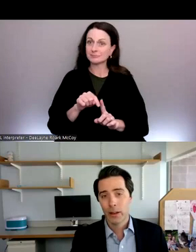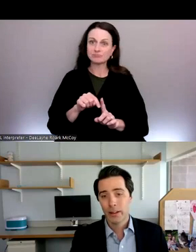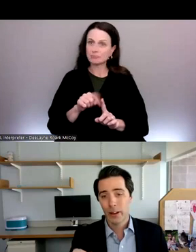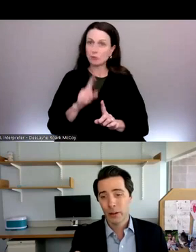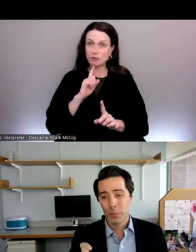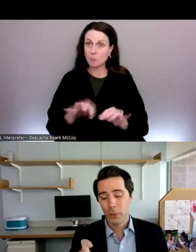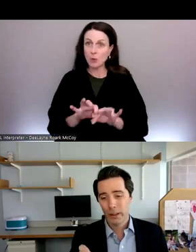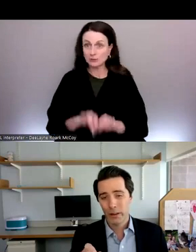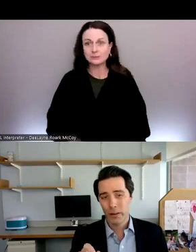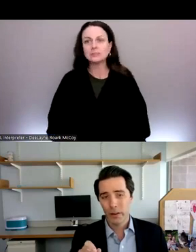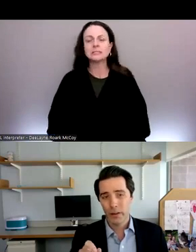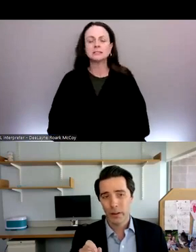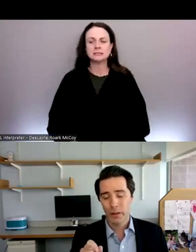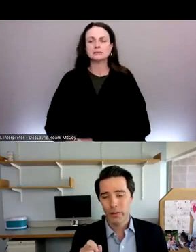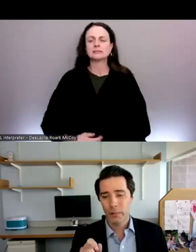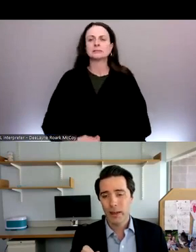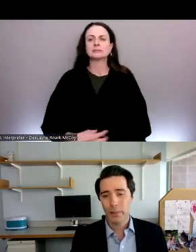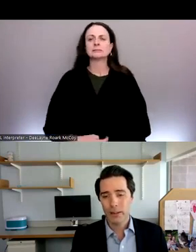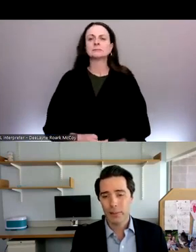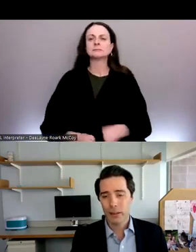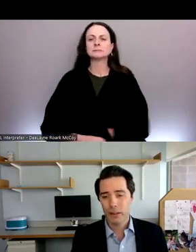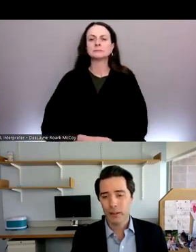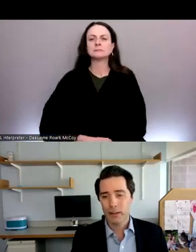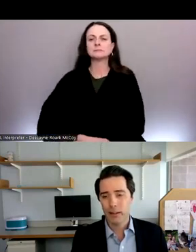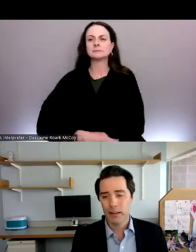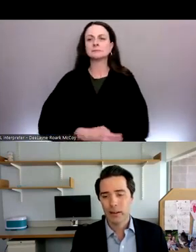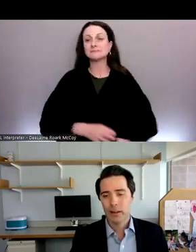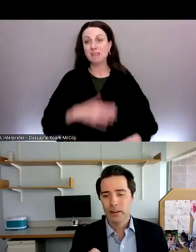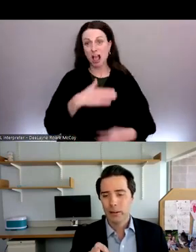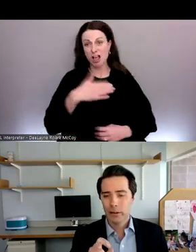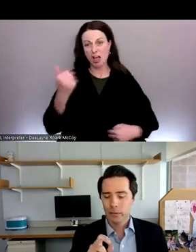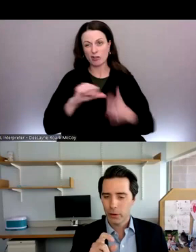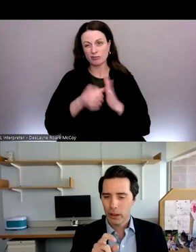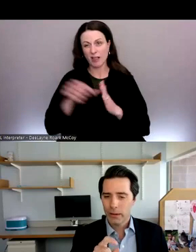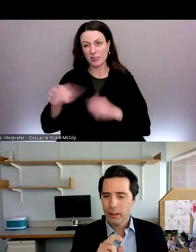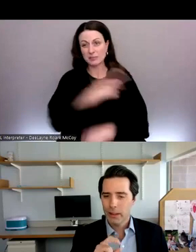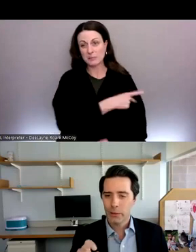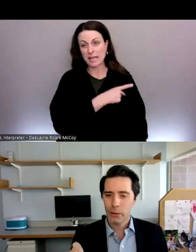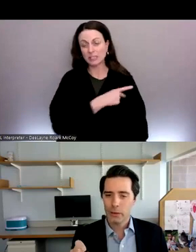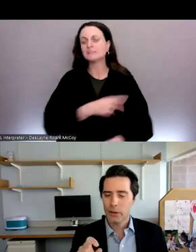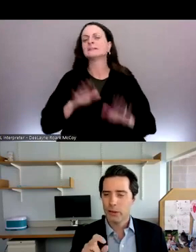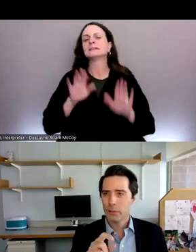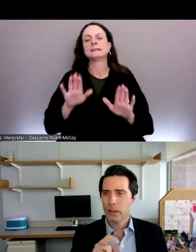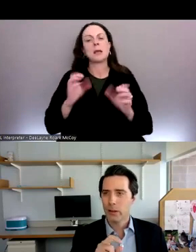the other point I'll I'll make about this patient is that there for a lot of